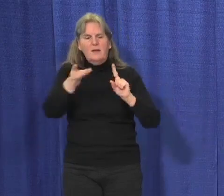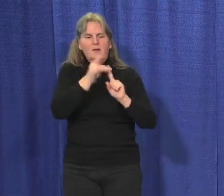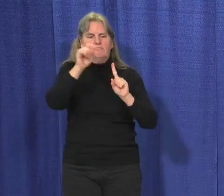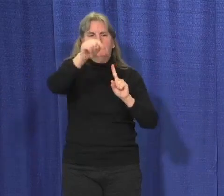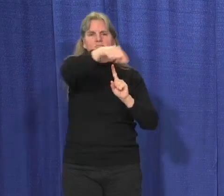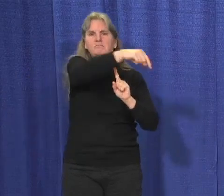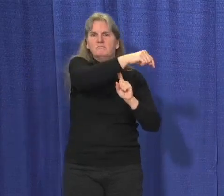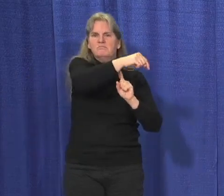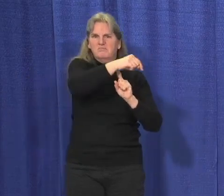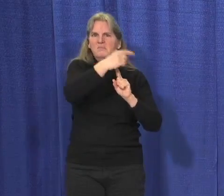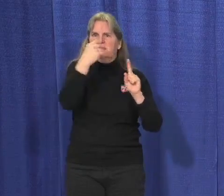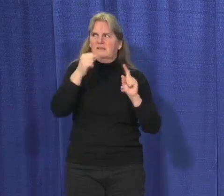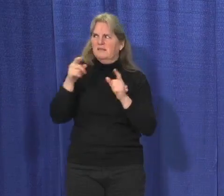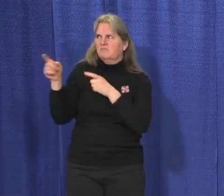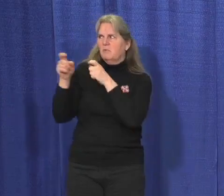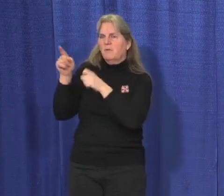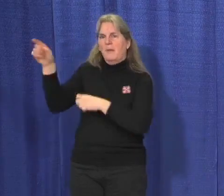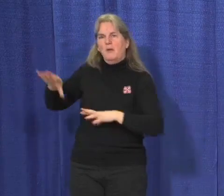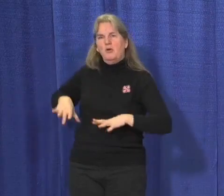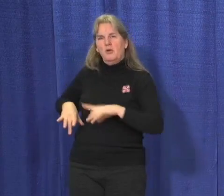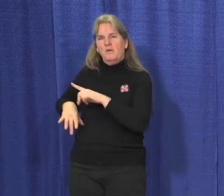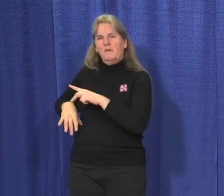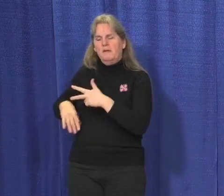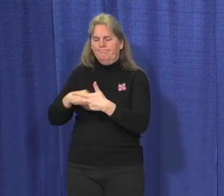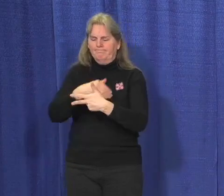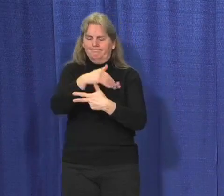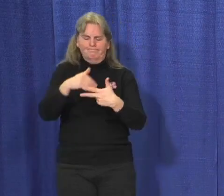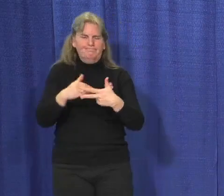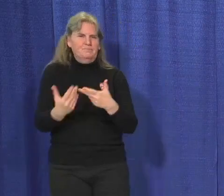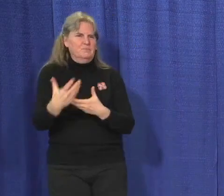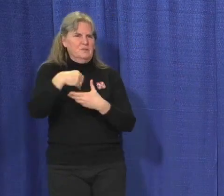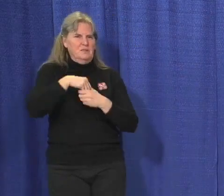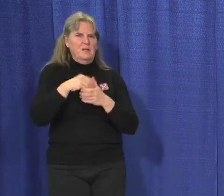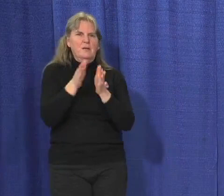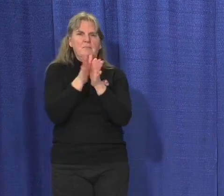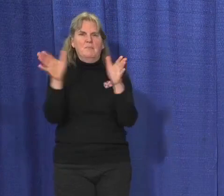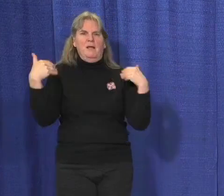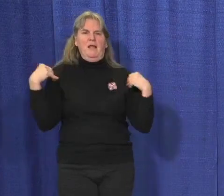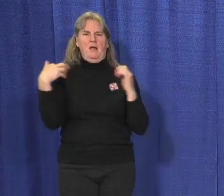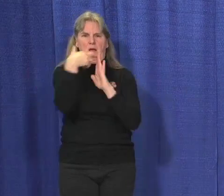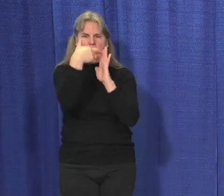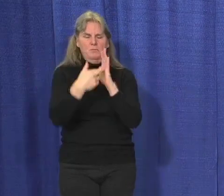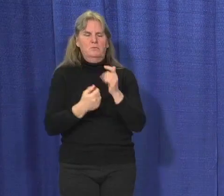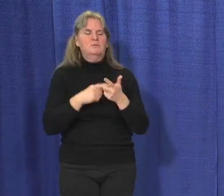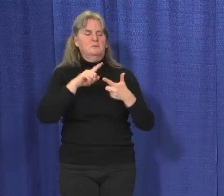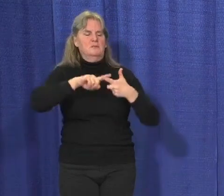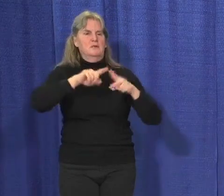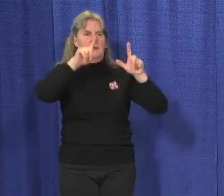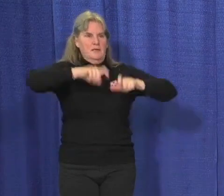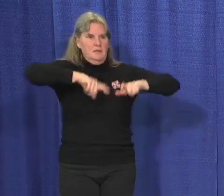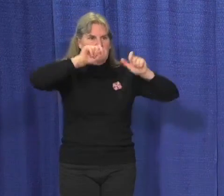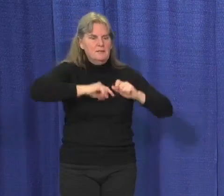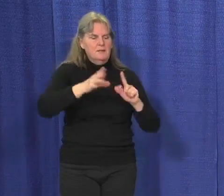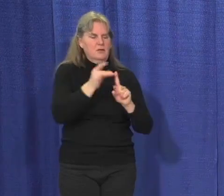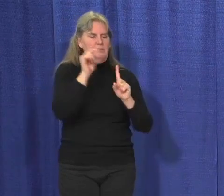tracing. These three key tools, public health measures, testing, caught